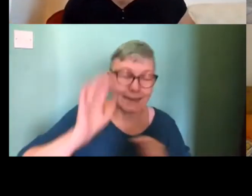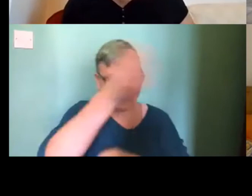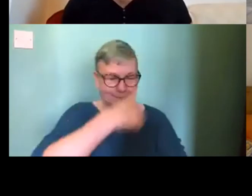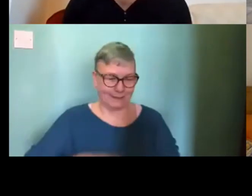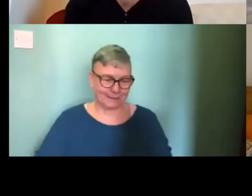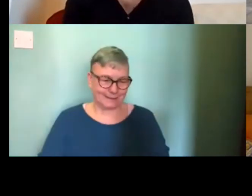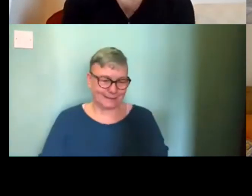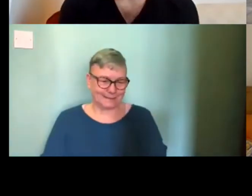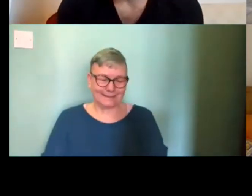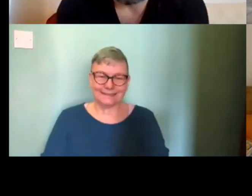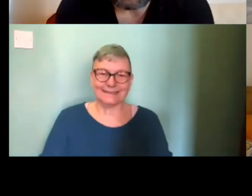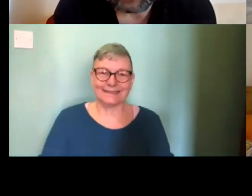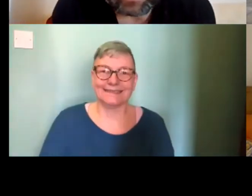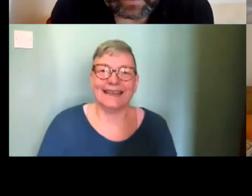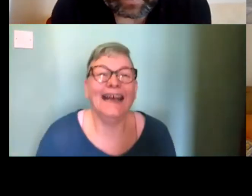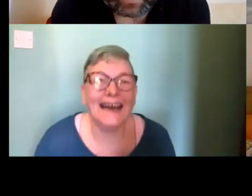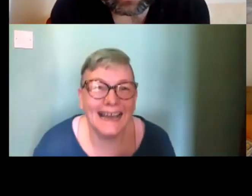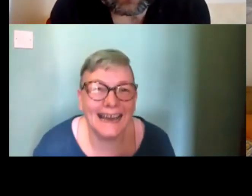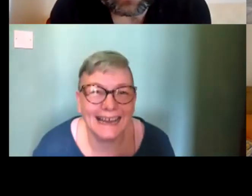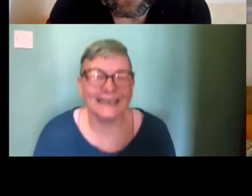Yeah. LAUGHTER